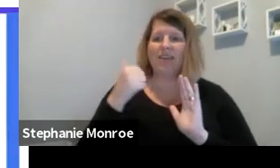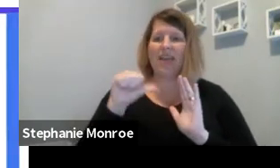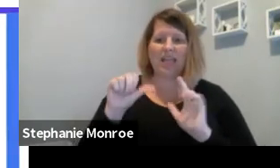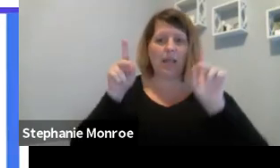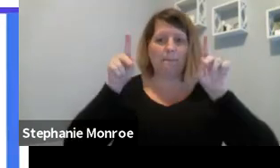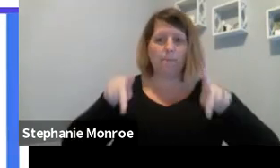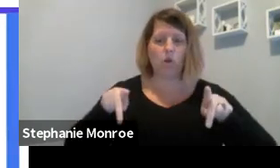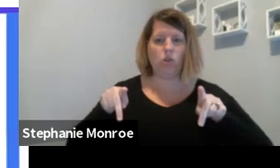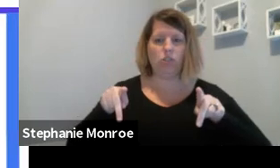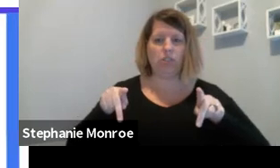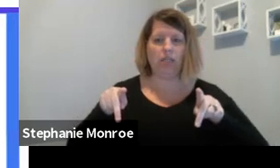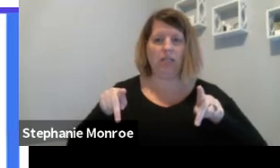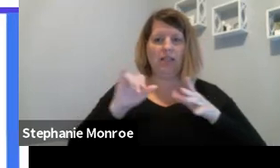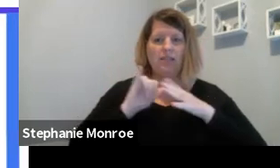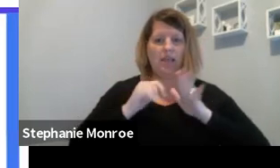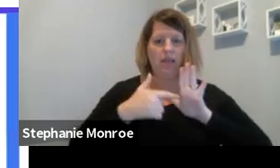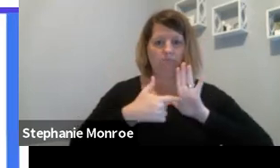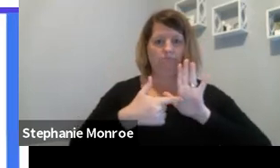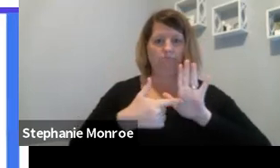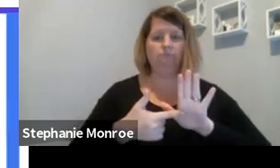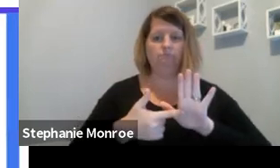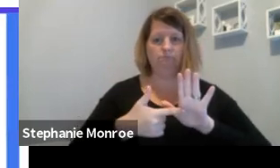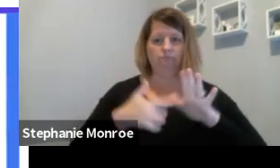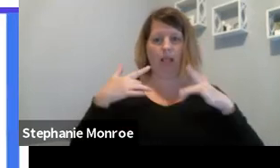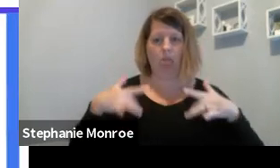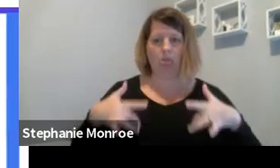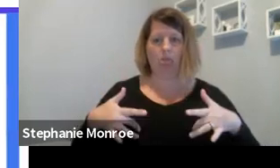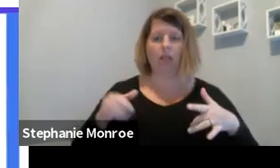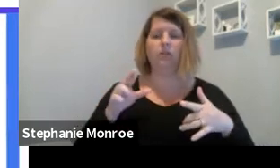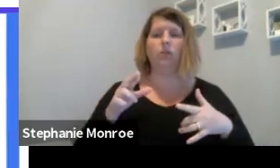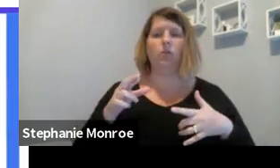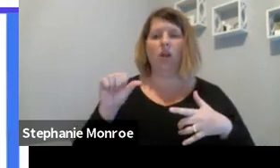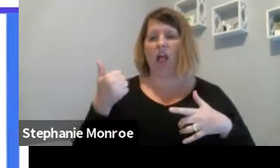which depicts nudity of other minors.